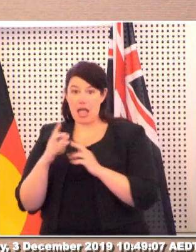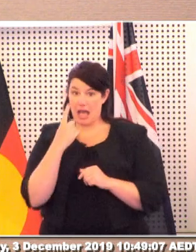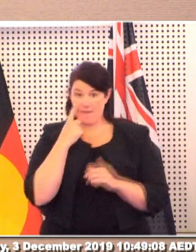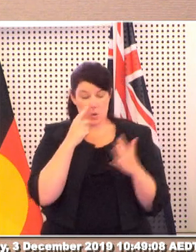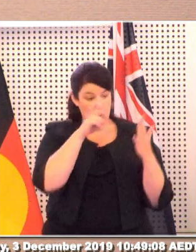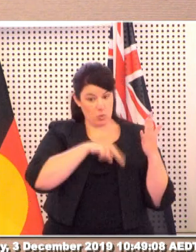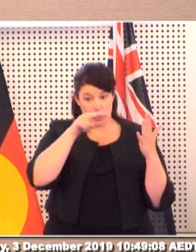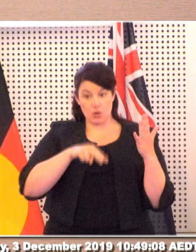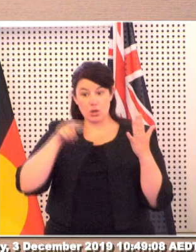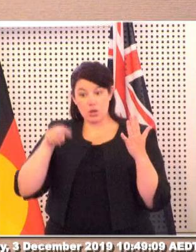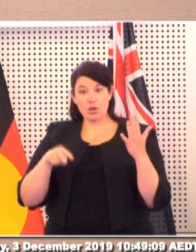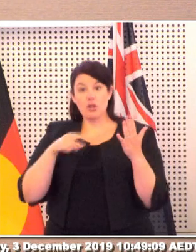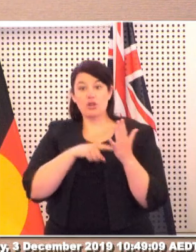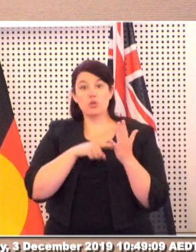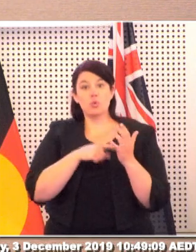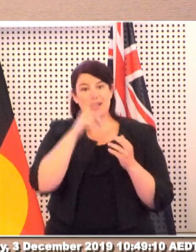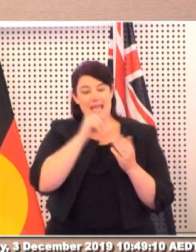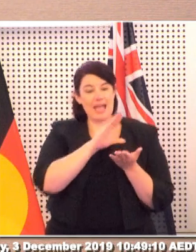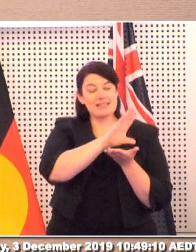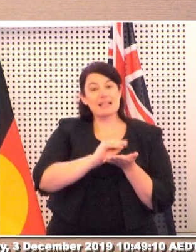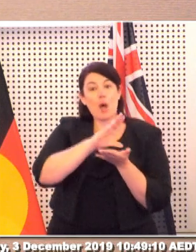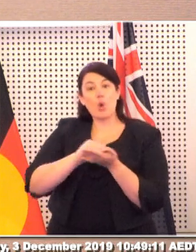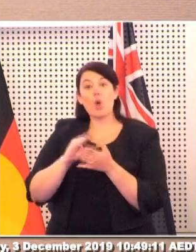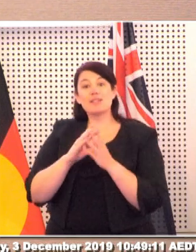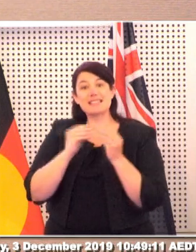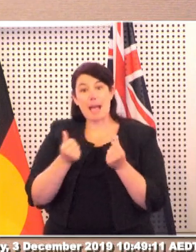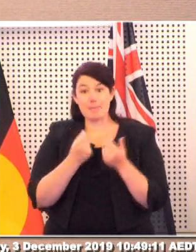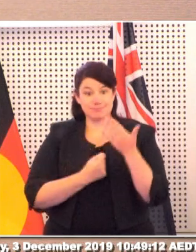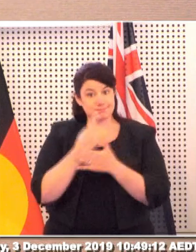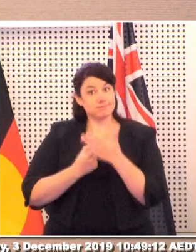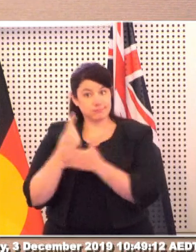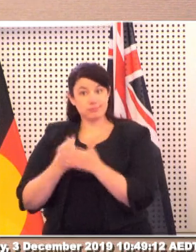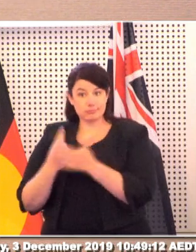you will be able to download some of the cases that are heard before that.